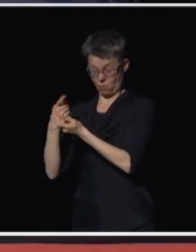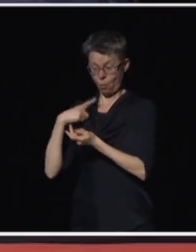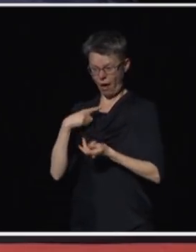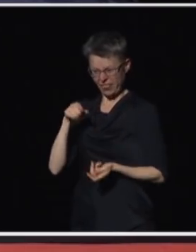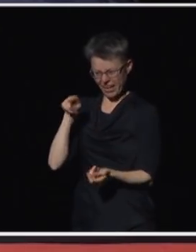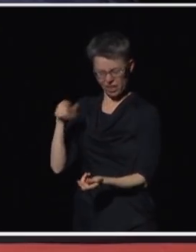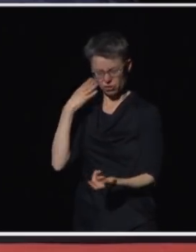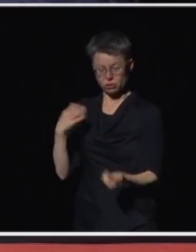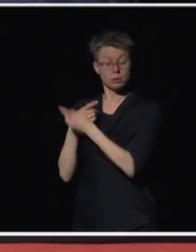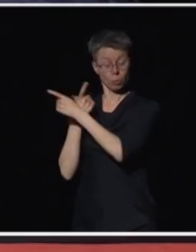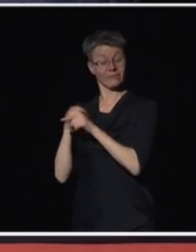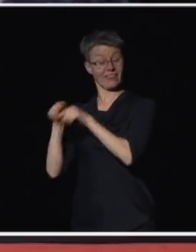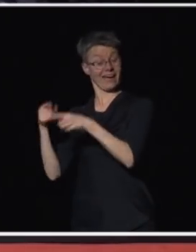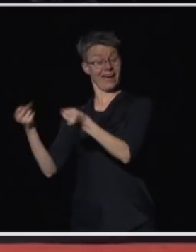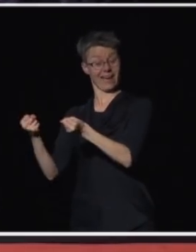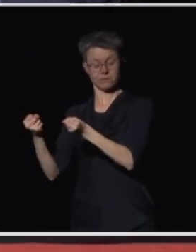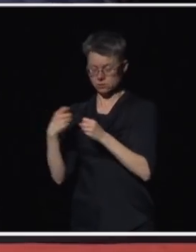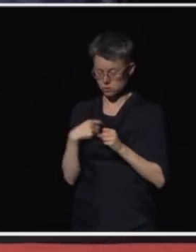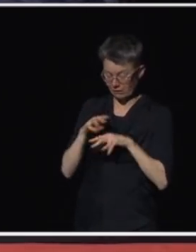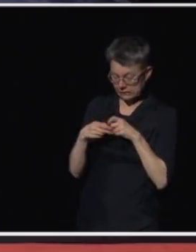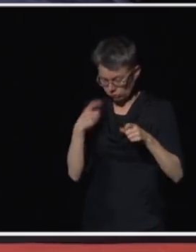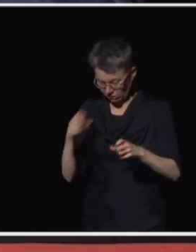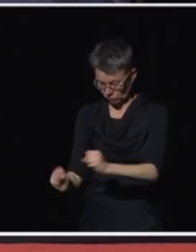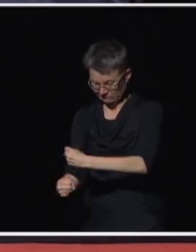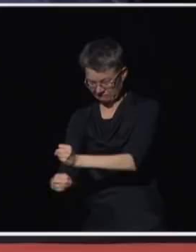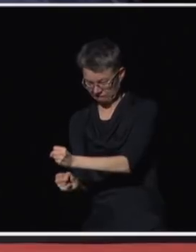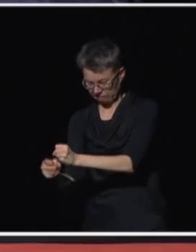Yes. And we snapped it and we tried to set it and make it right.